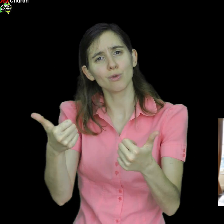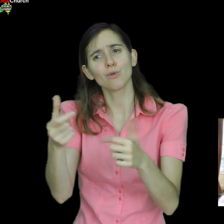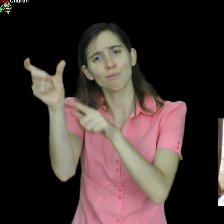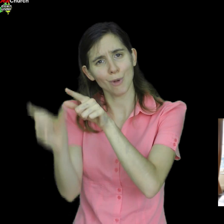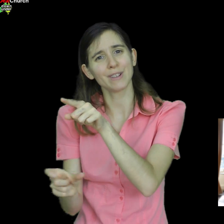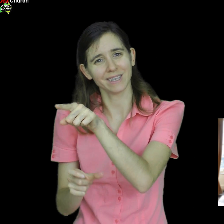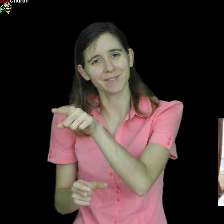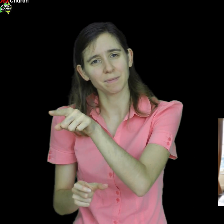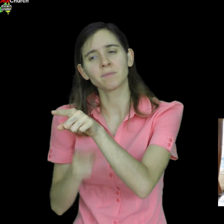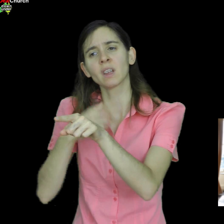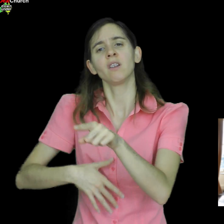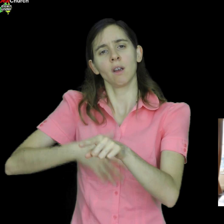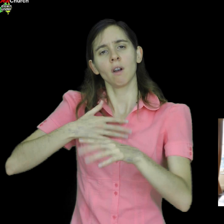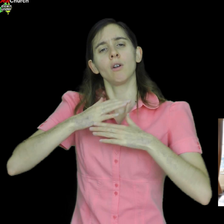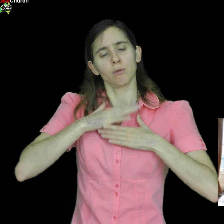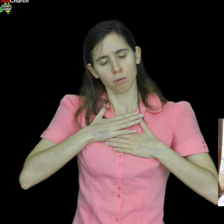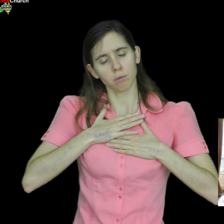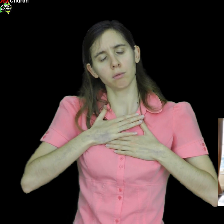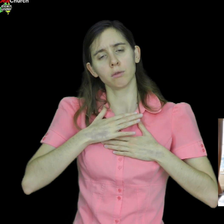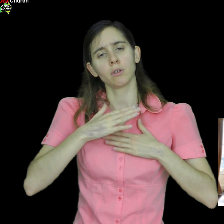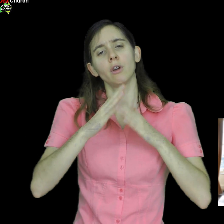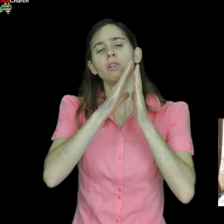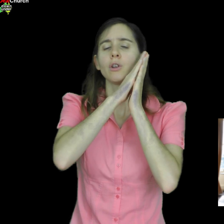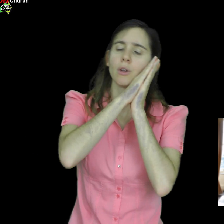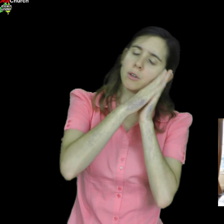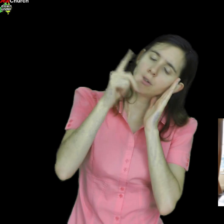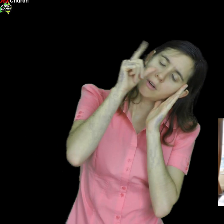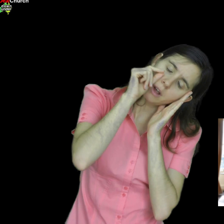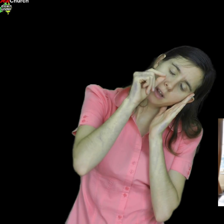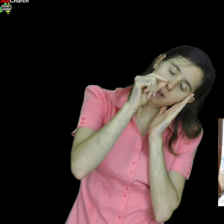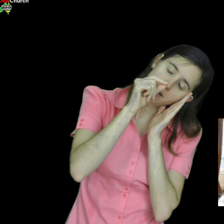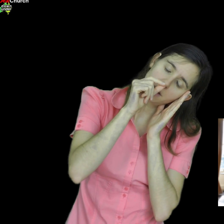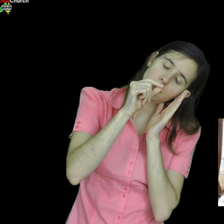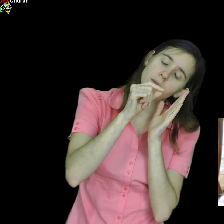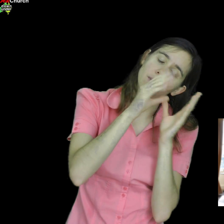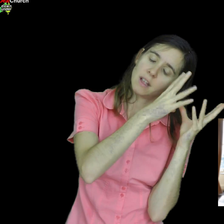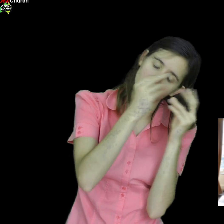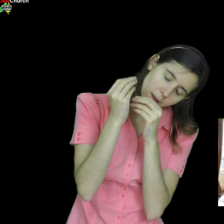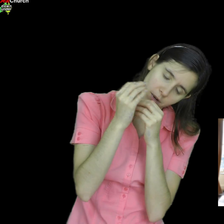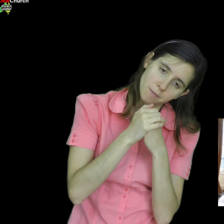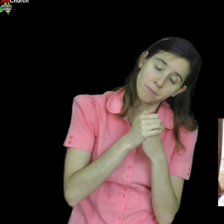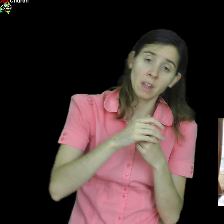Reassured, she closed her eyes and drifted off to sleep. The next day Sucheen